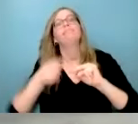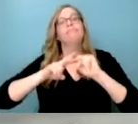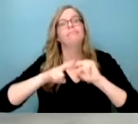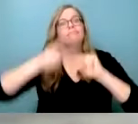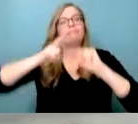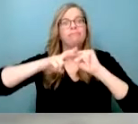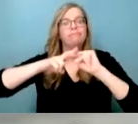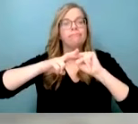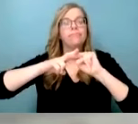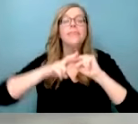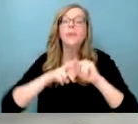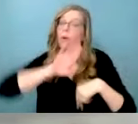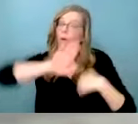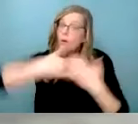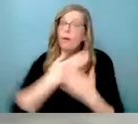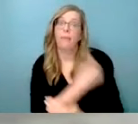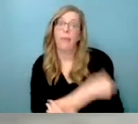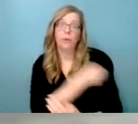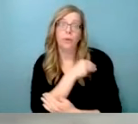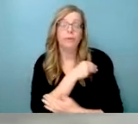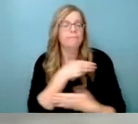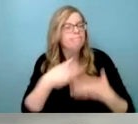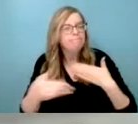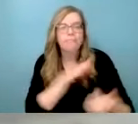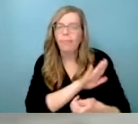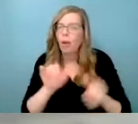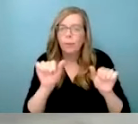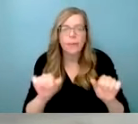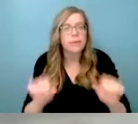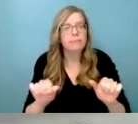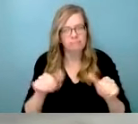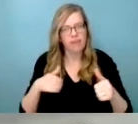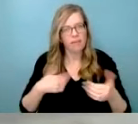all manitobans regardless of their abilities have the right to participate fully